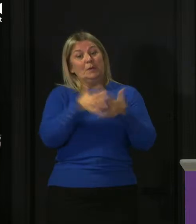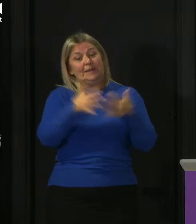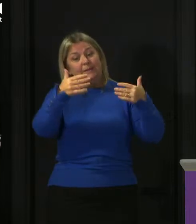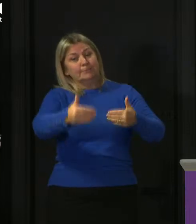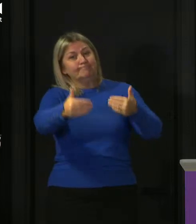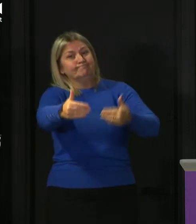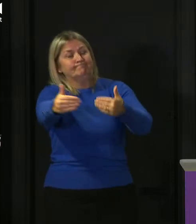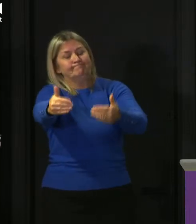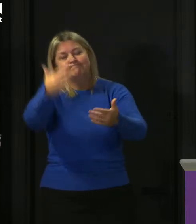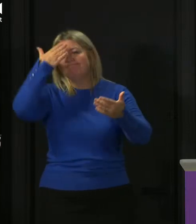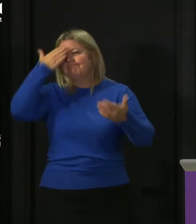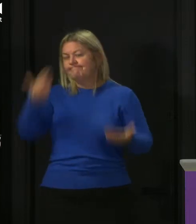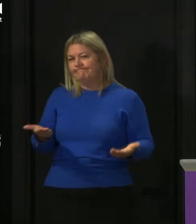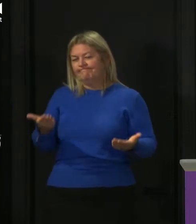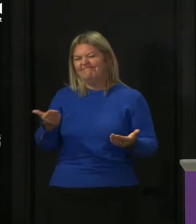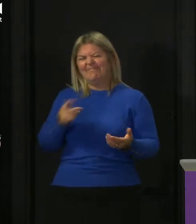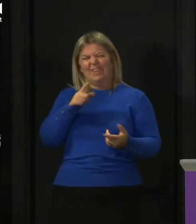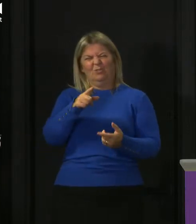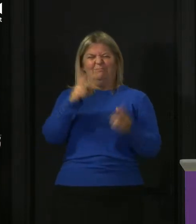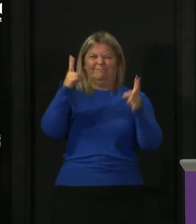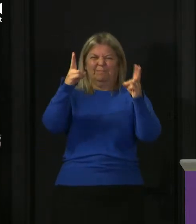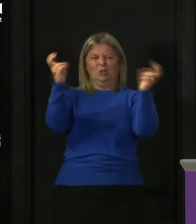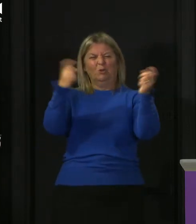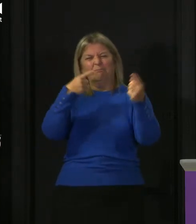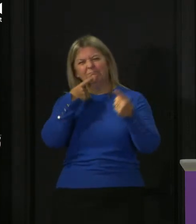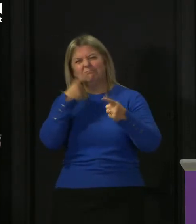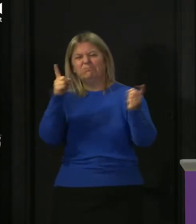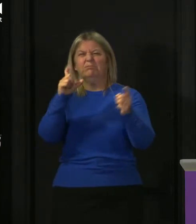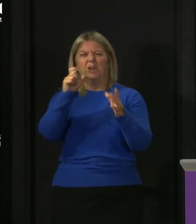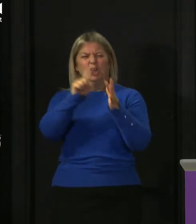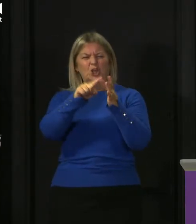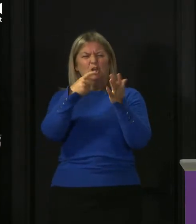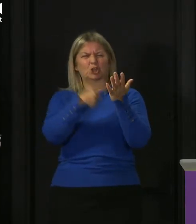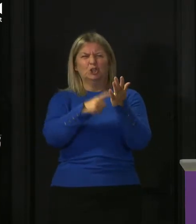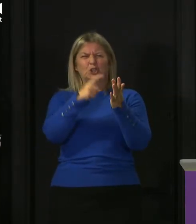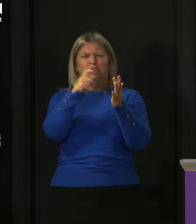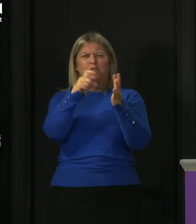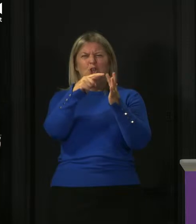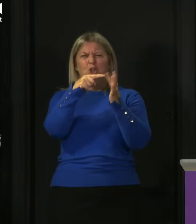I know that this term circuit breaker has begun to be used as a short-hand, and of course we've